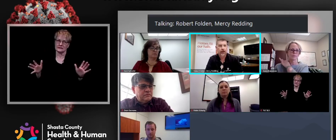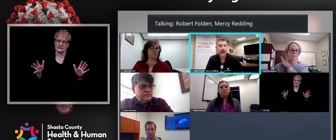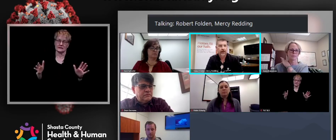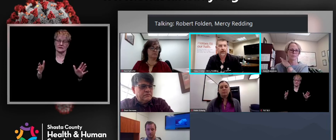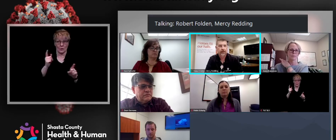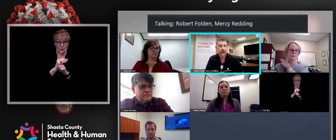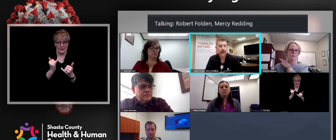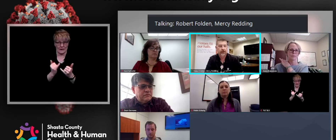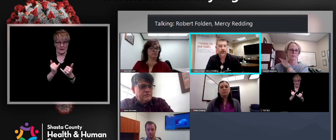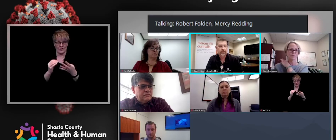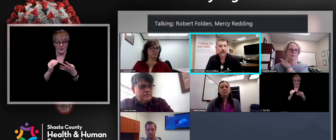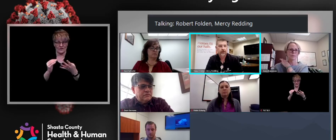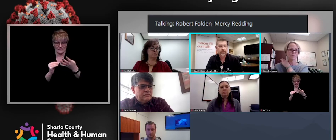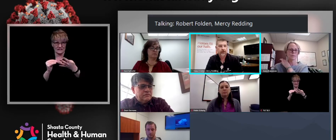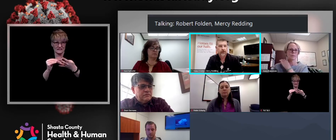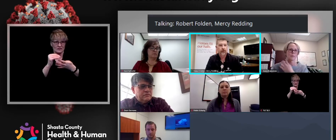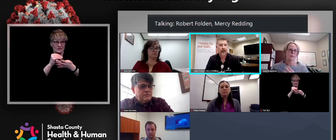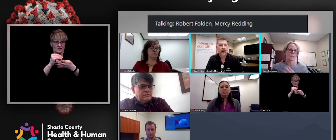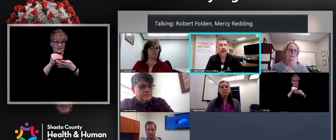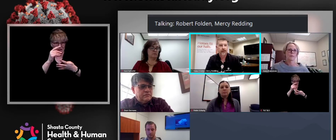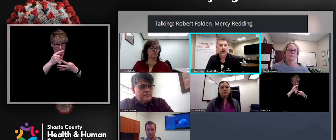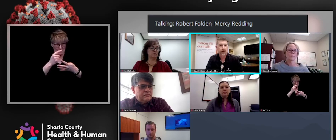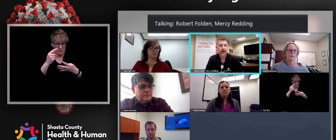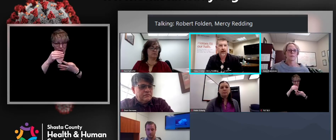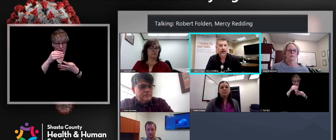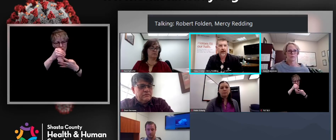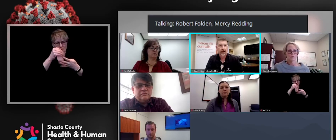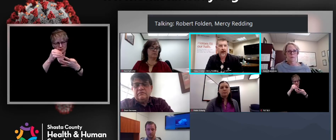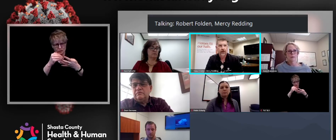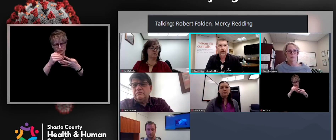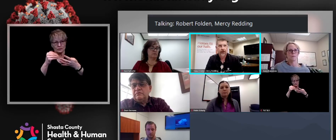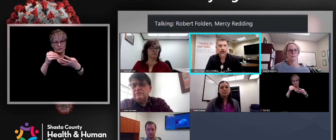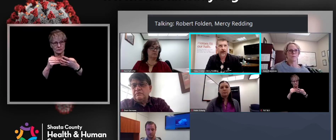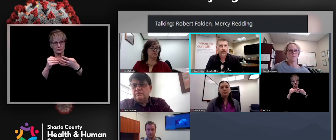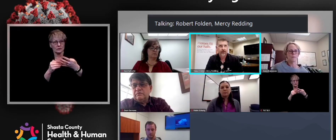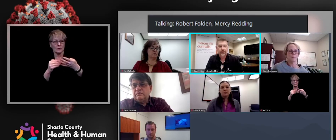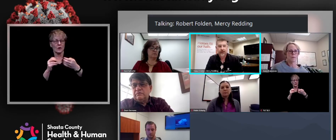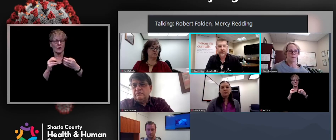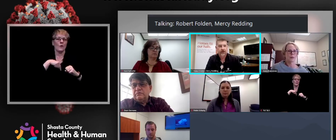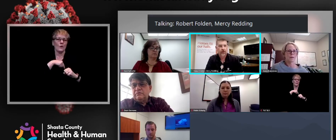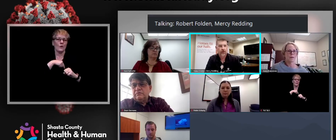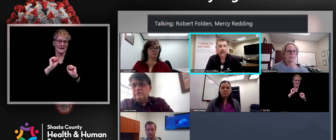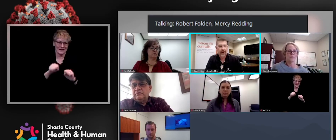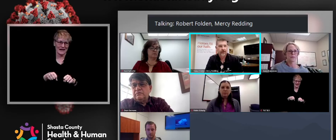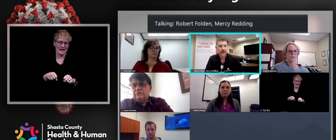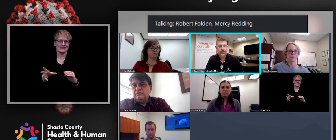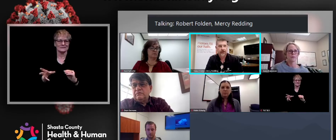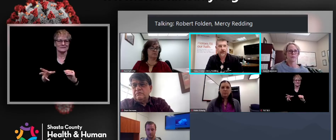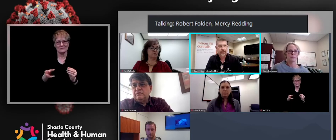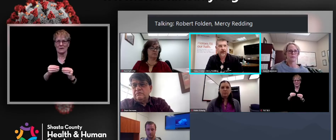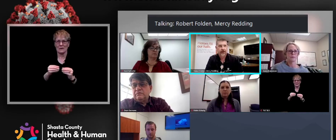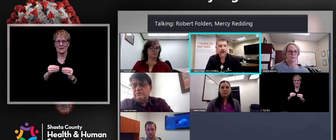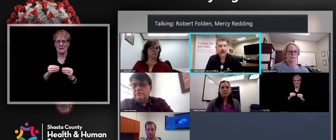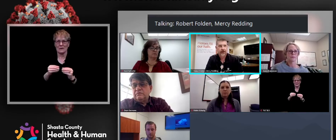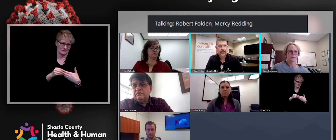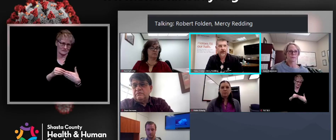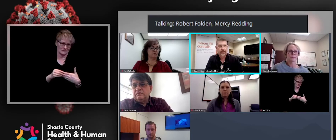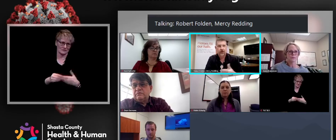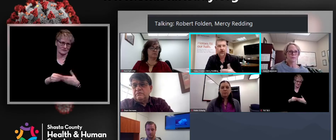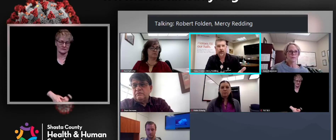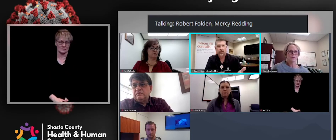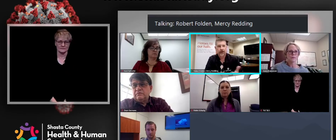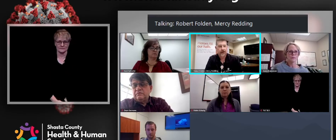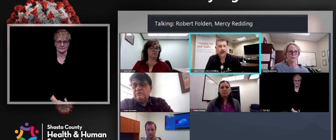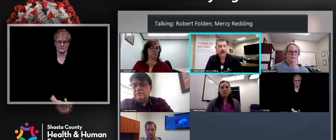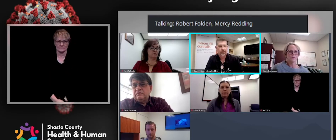likely be able to relax that a bit. I don't ever see us going back to what historically has sort of